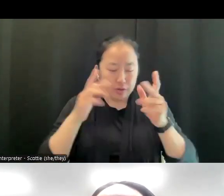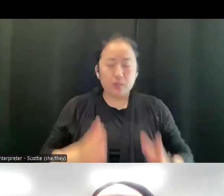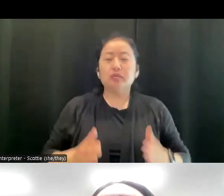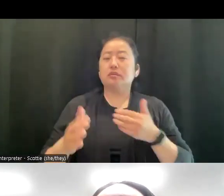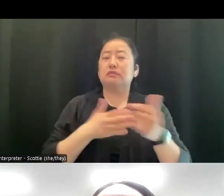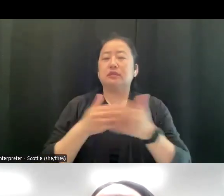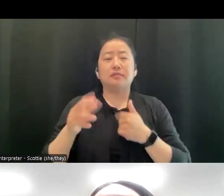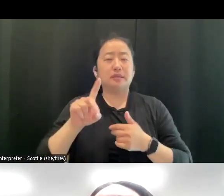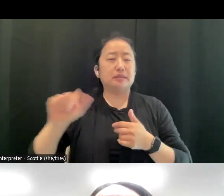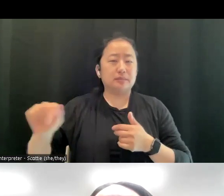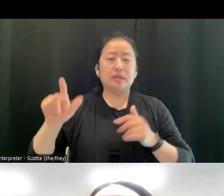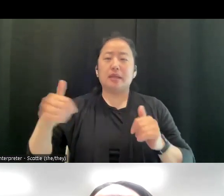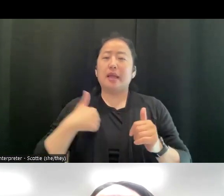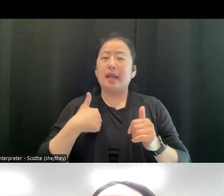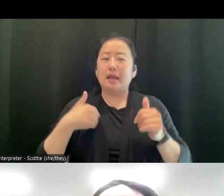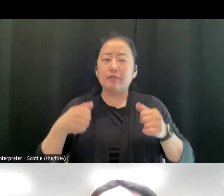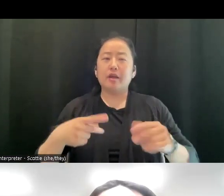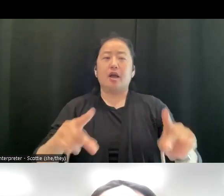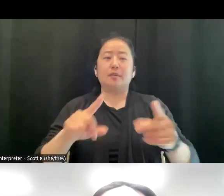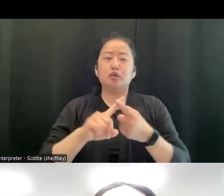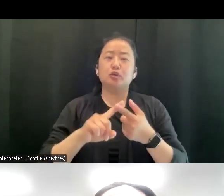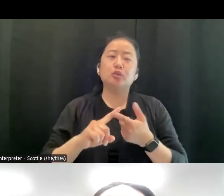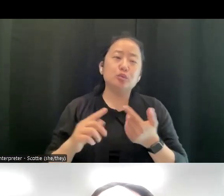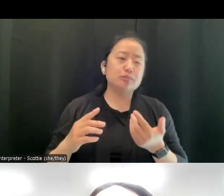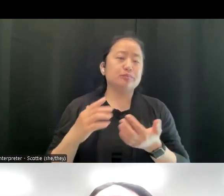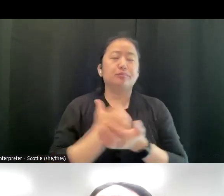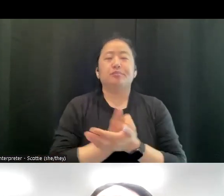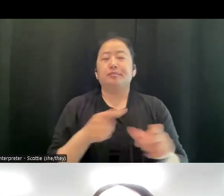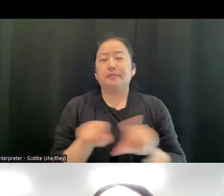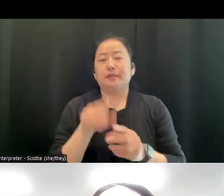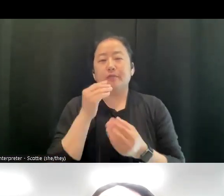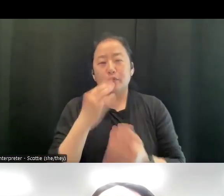to acquire the same information, engage in the same interactions and enjoy the same services